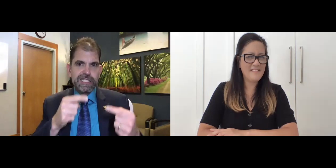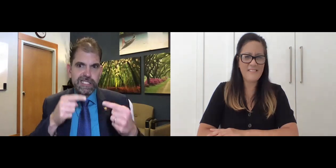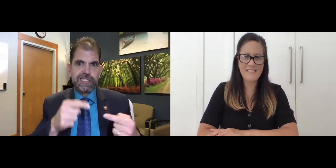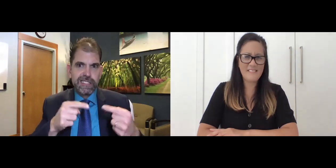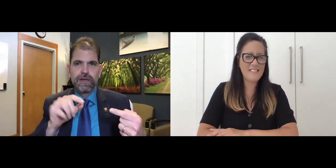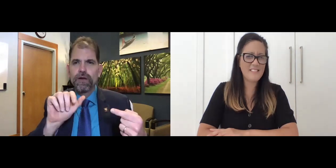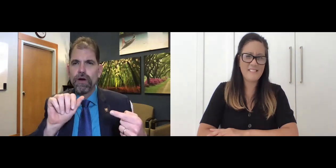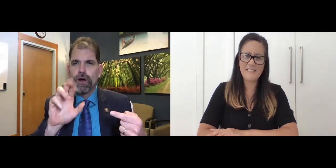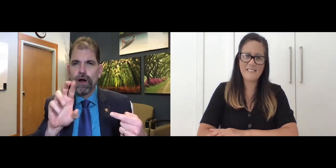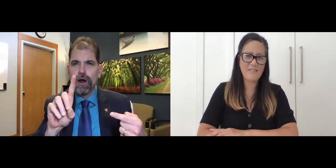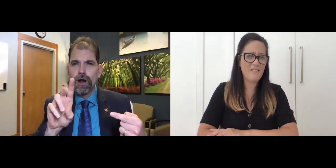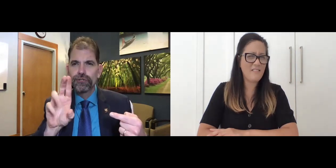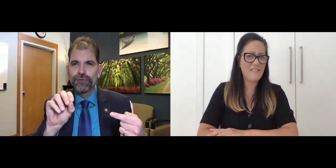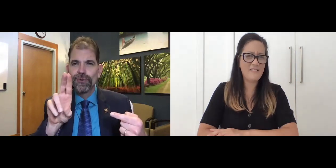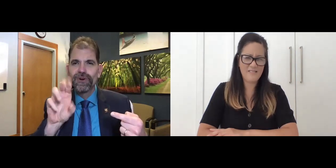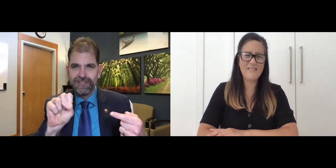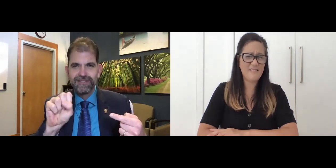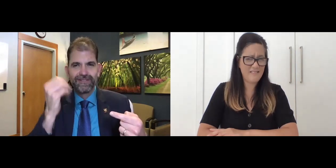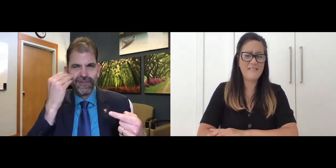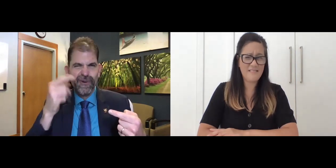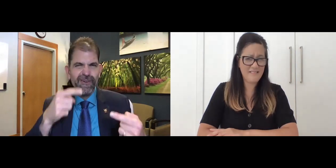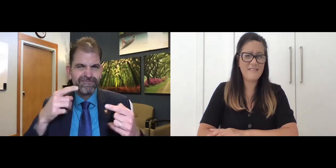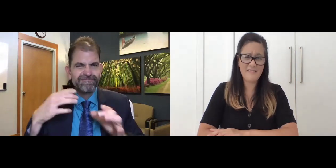So oh my goodness,